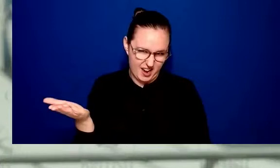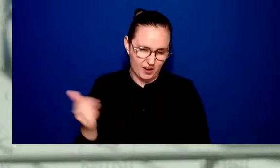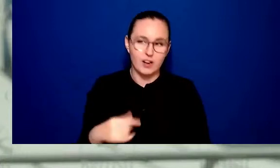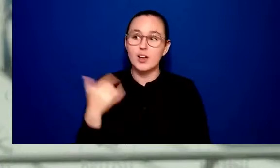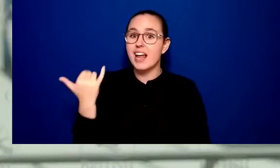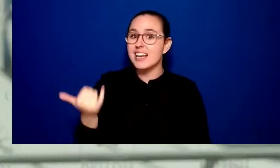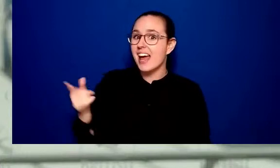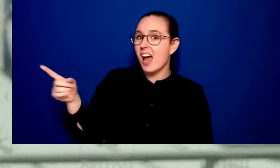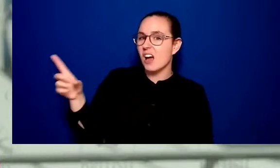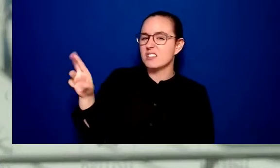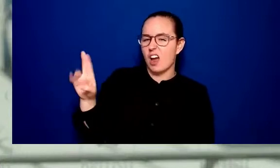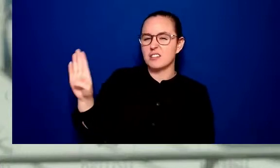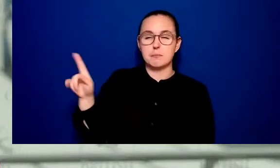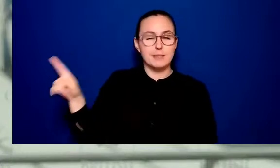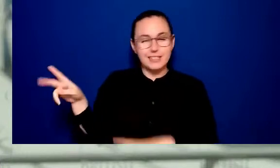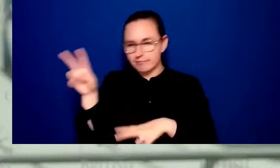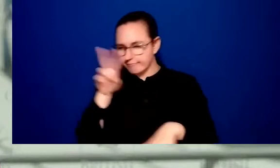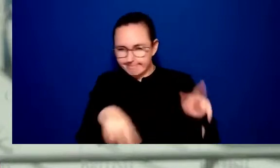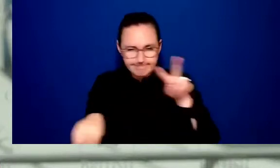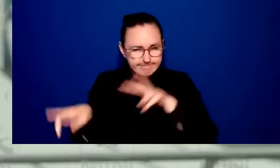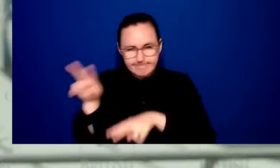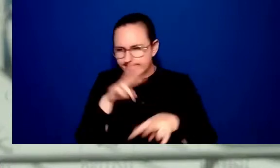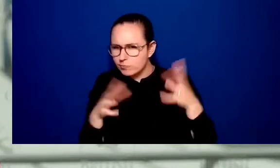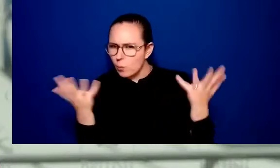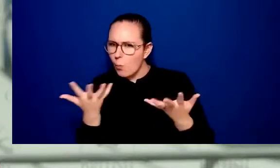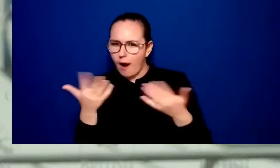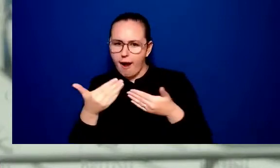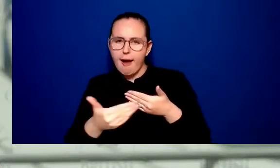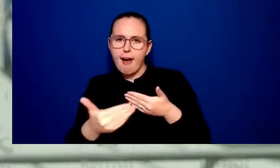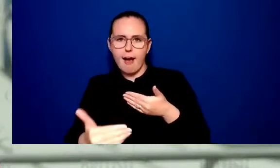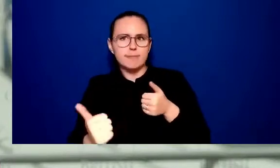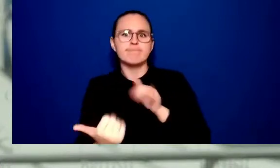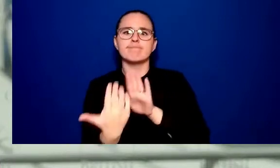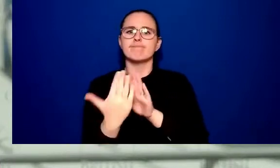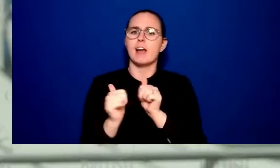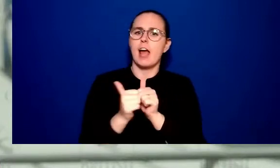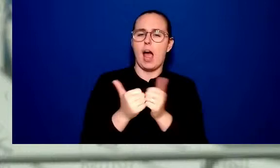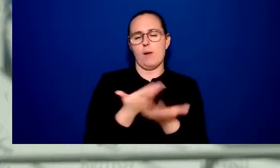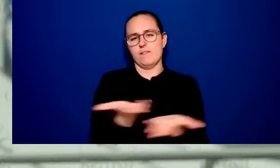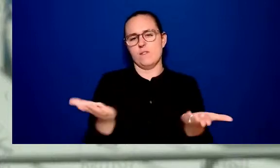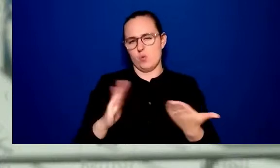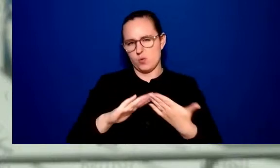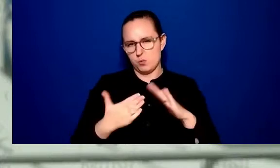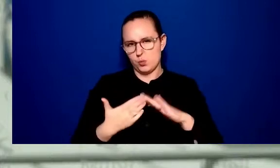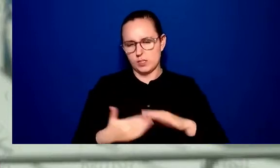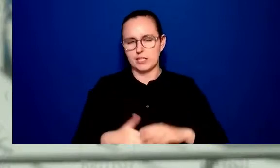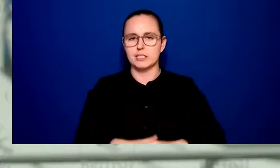communities. For some communities and some of them.